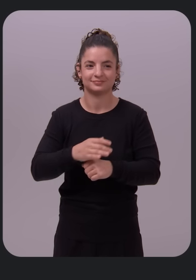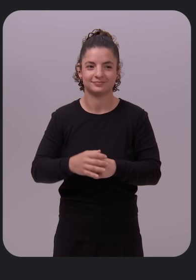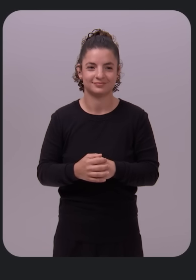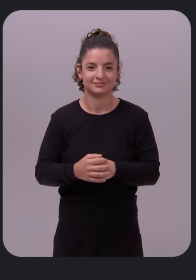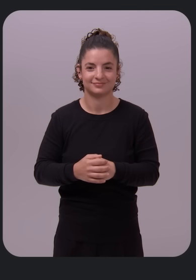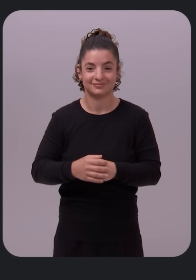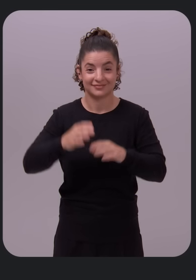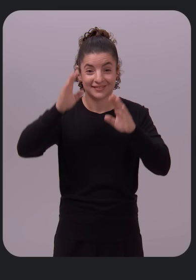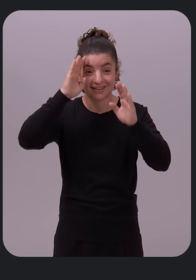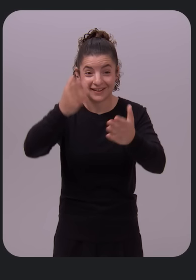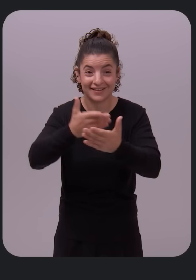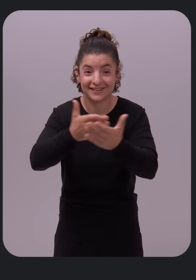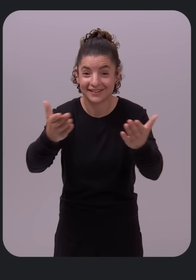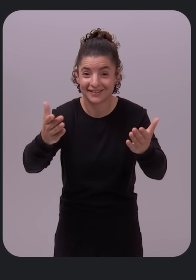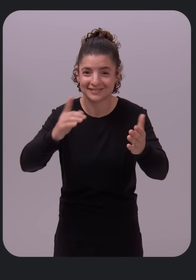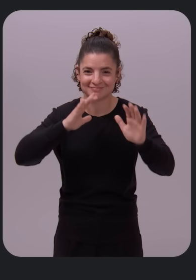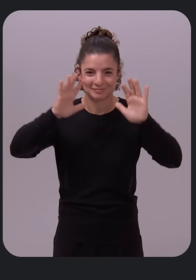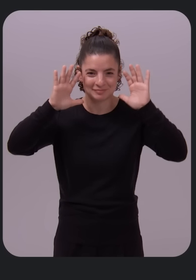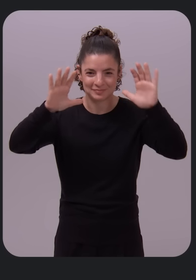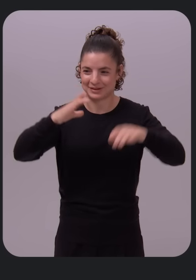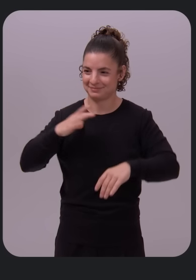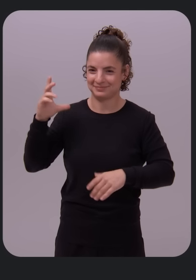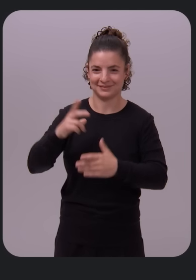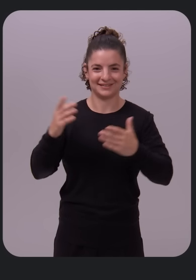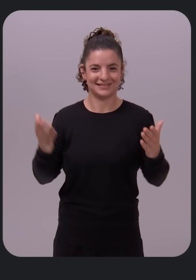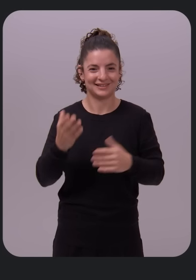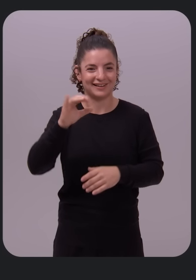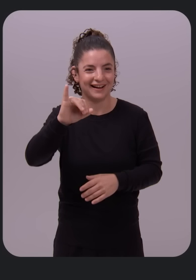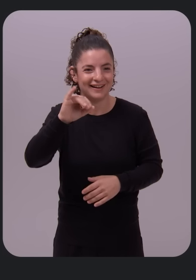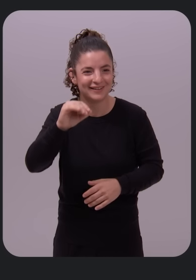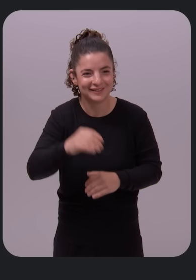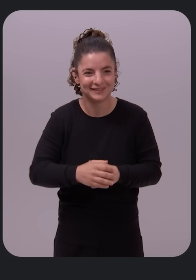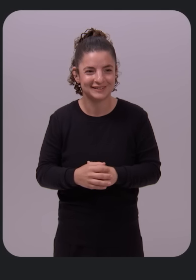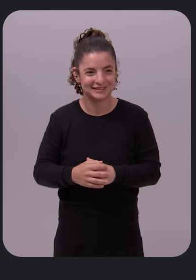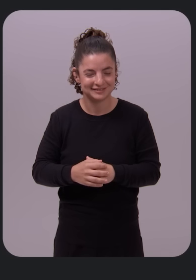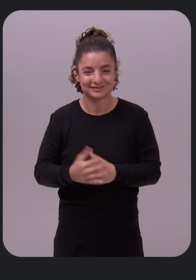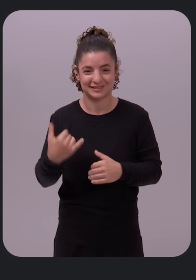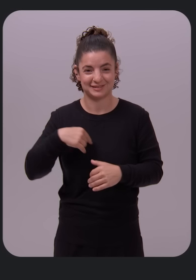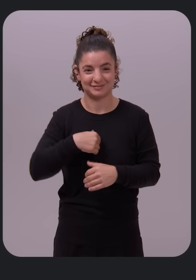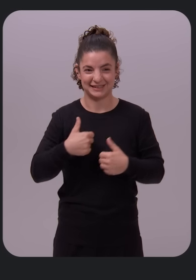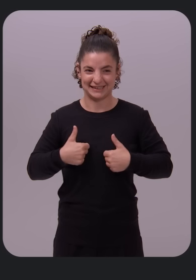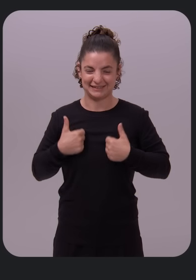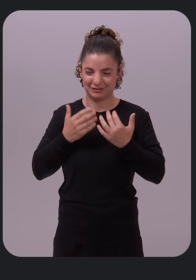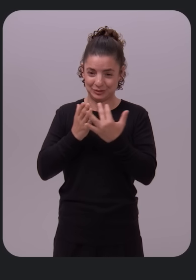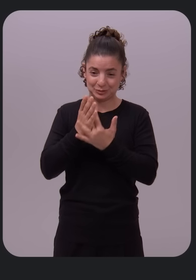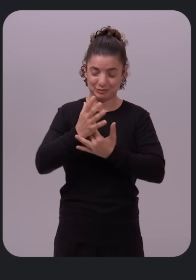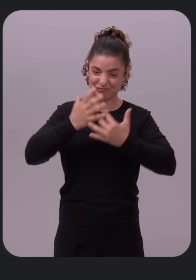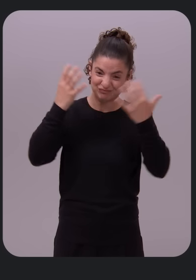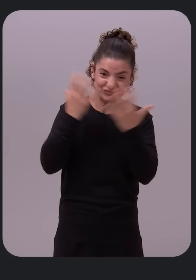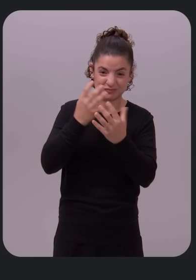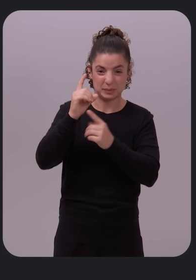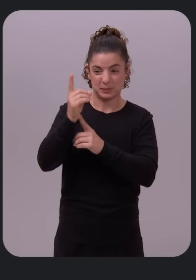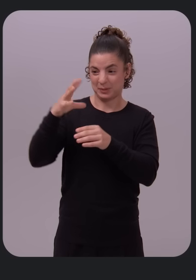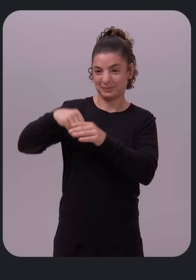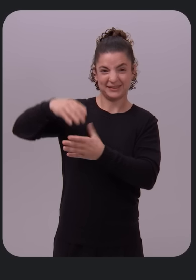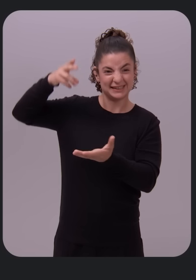Hey, everyone. It's really great to be back here at I/O. We're living through a remarkable moment in history,